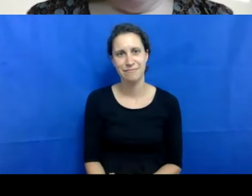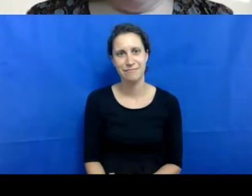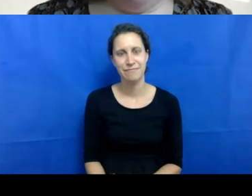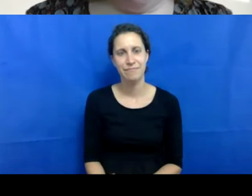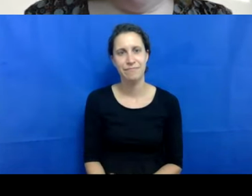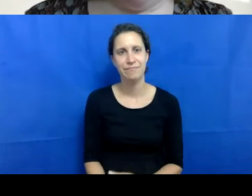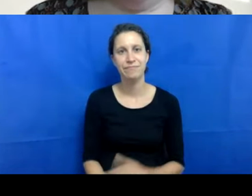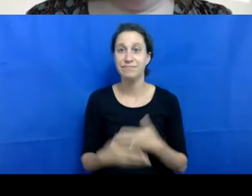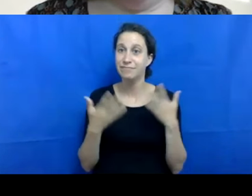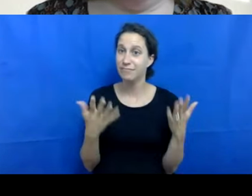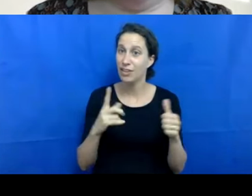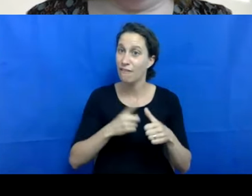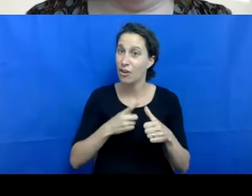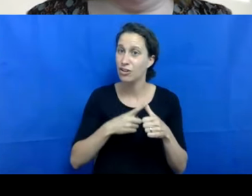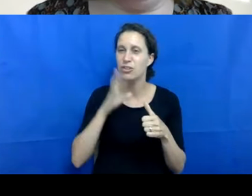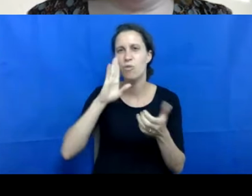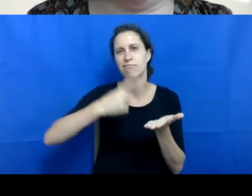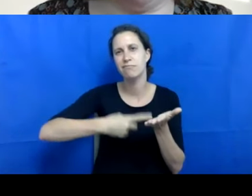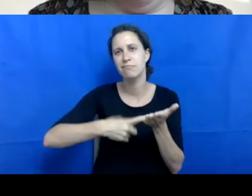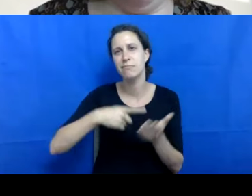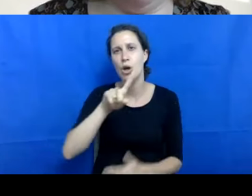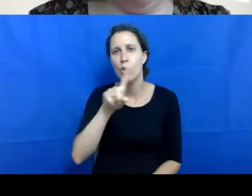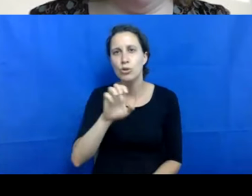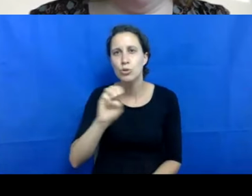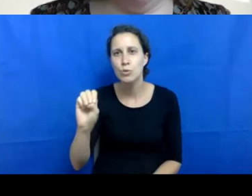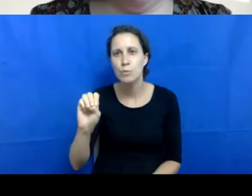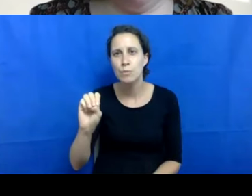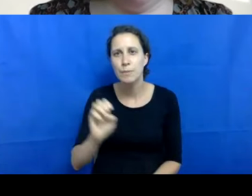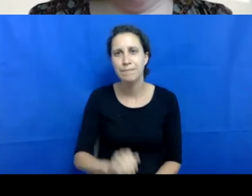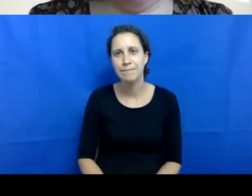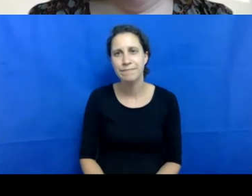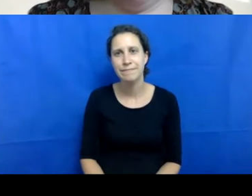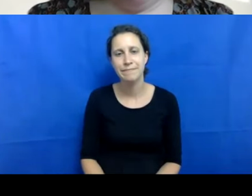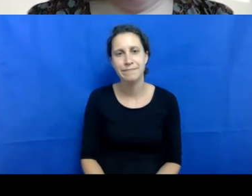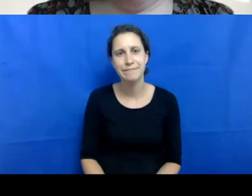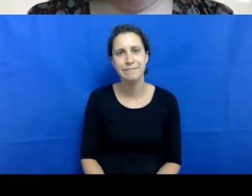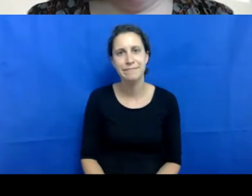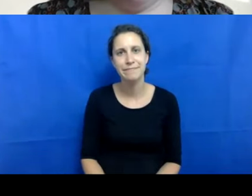Let's start with an overview of the platform, Zoom.